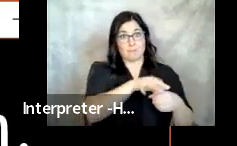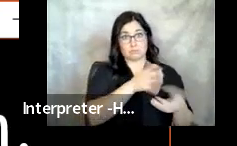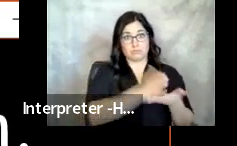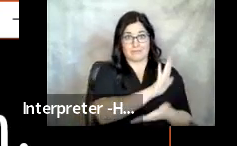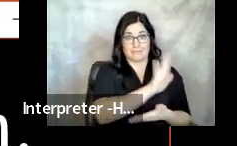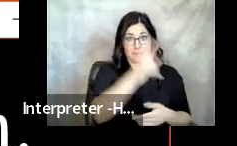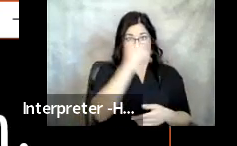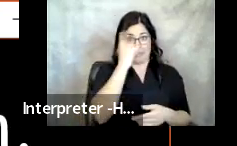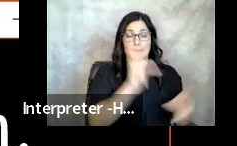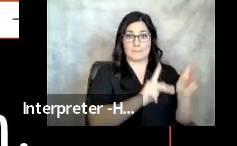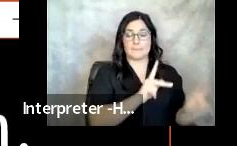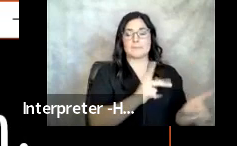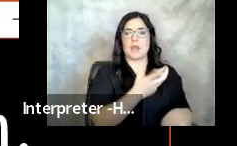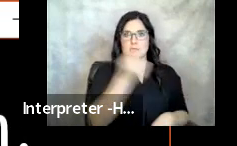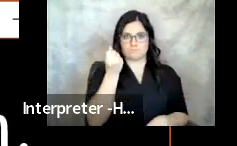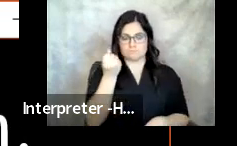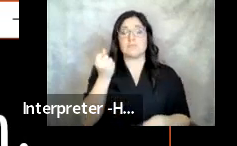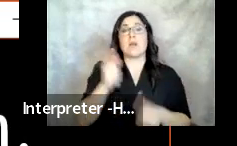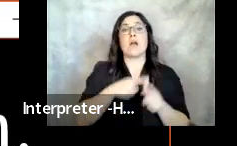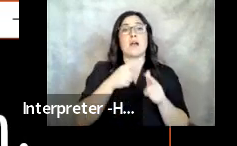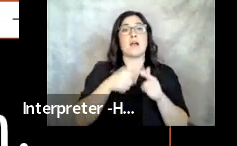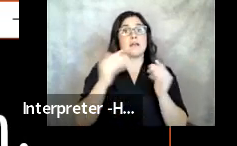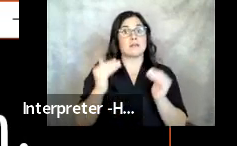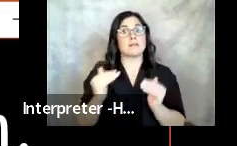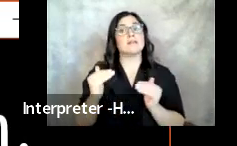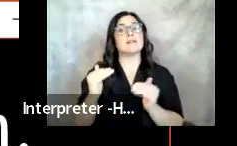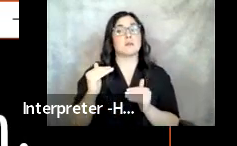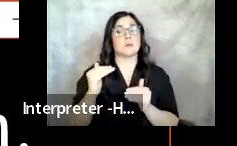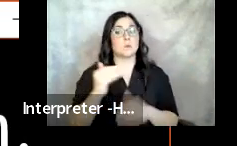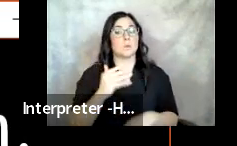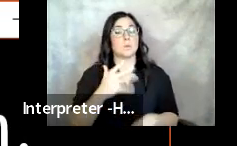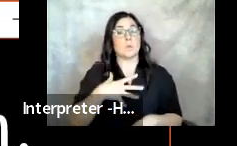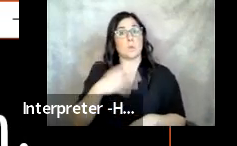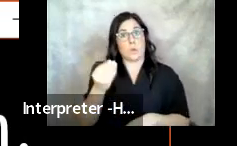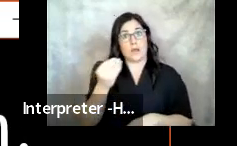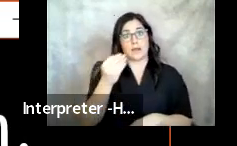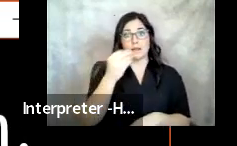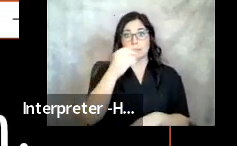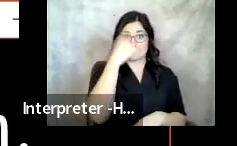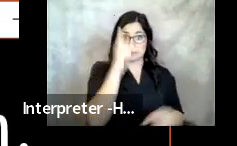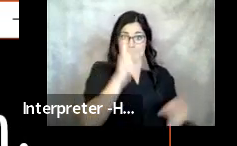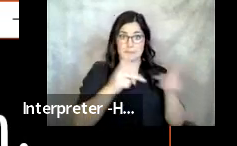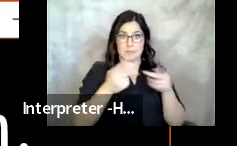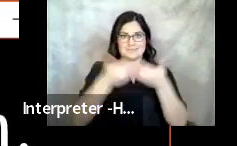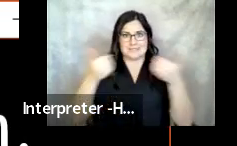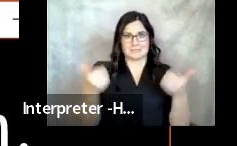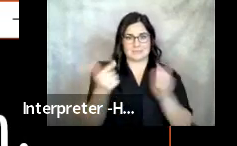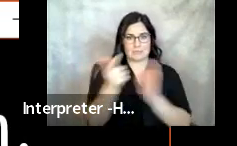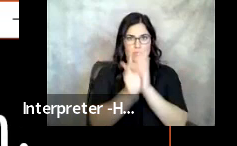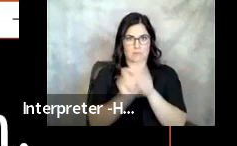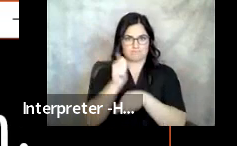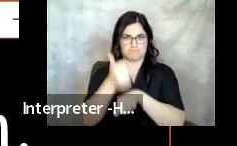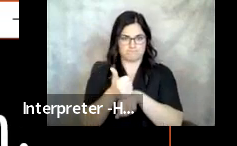Then they also passed. Laws. Segregating white and black people. This, too, was. Challenged under the 14th Amendment.